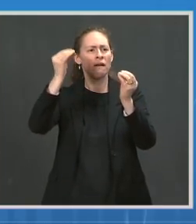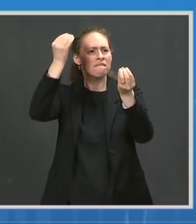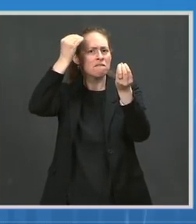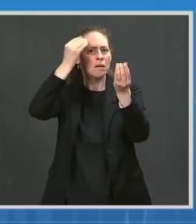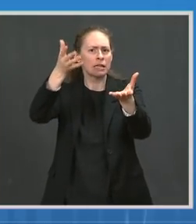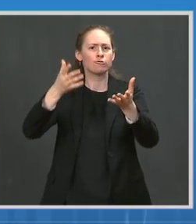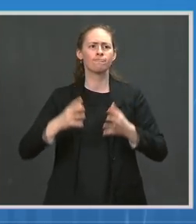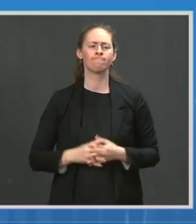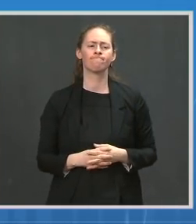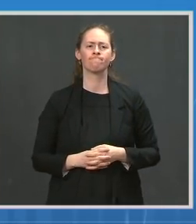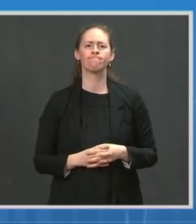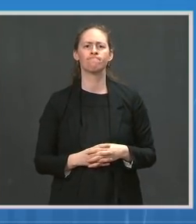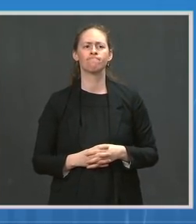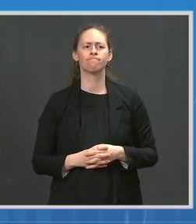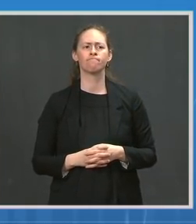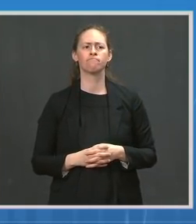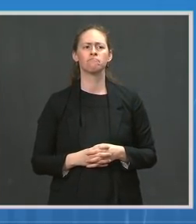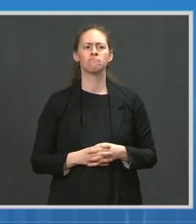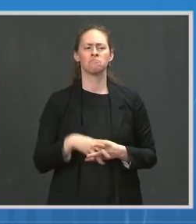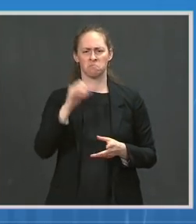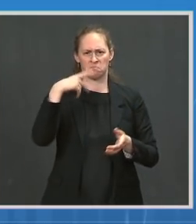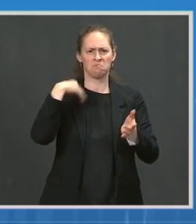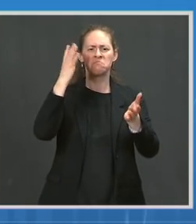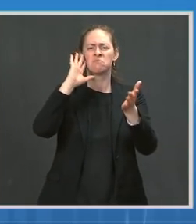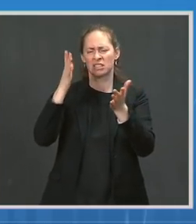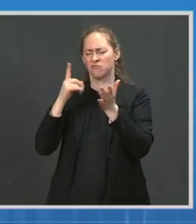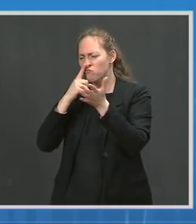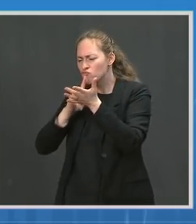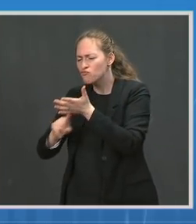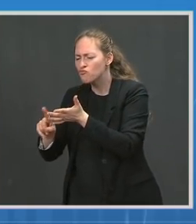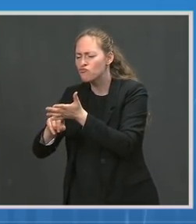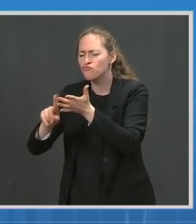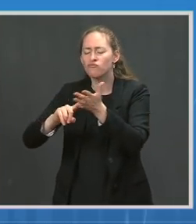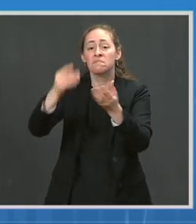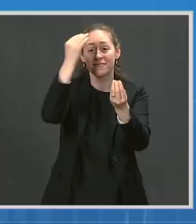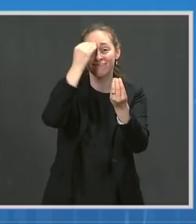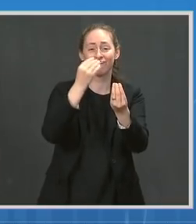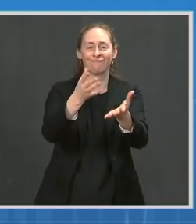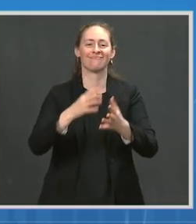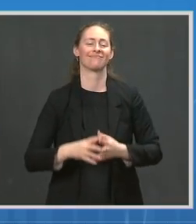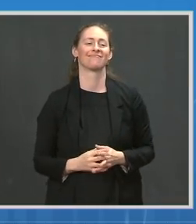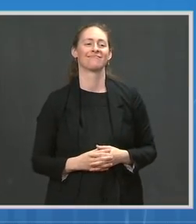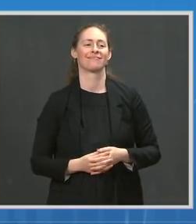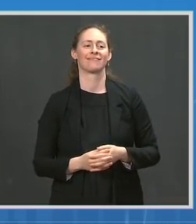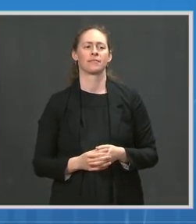let us get back to you. Suffice it to say we are taking very seriously